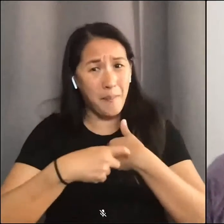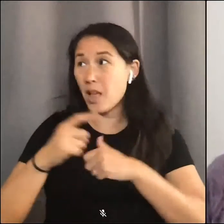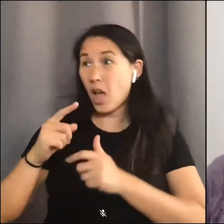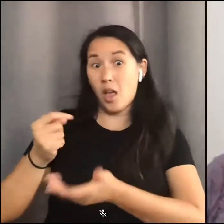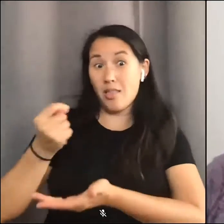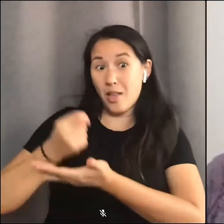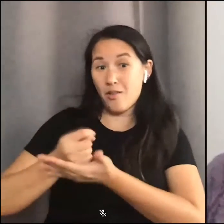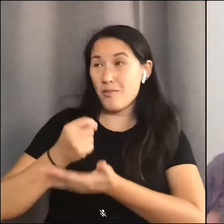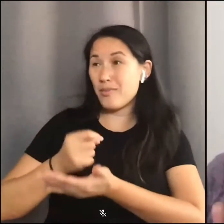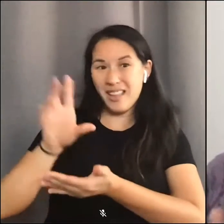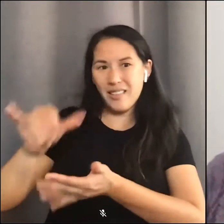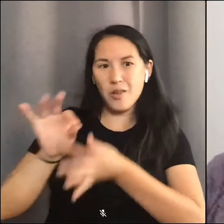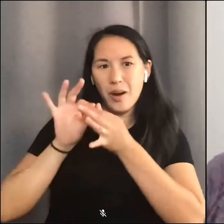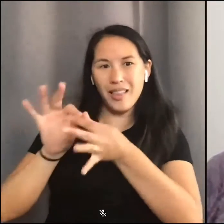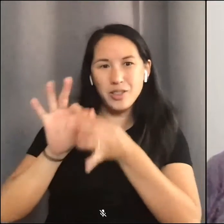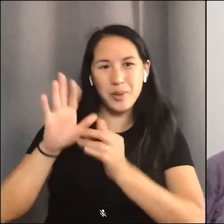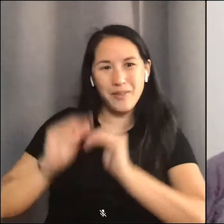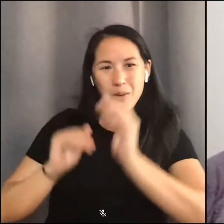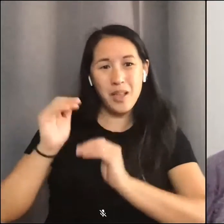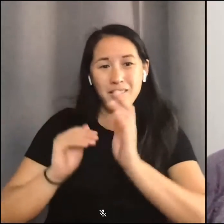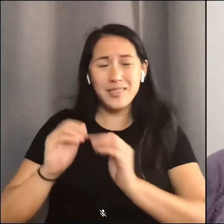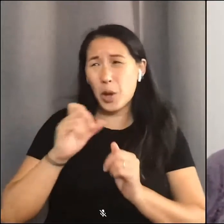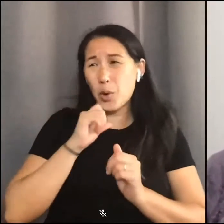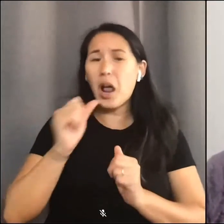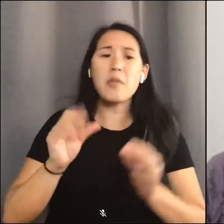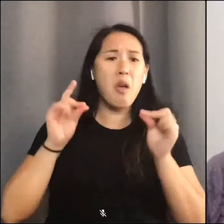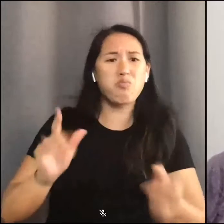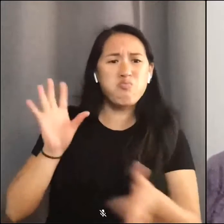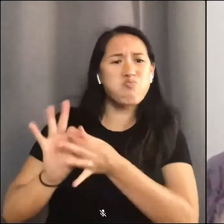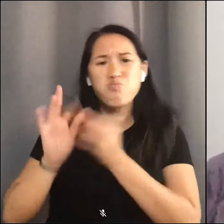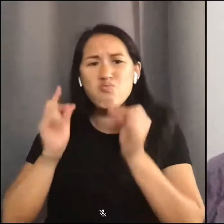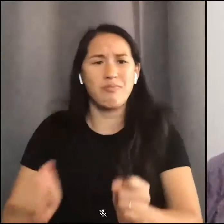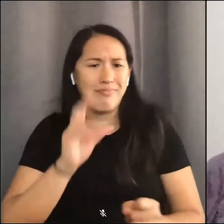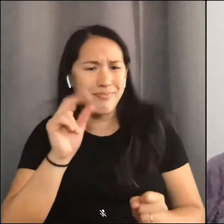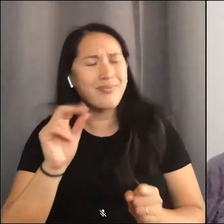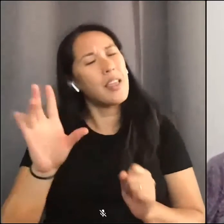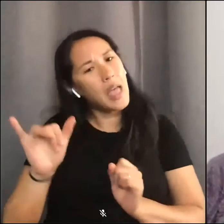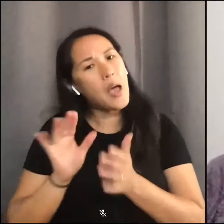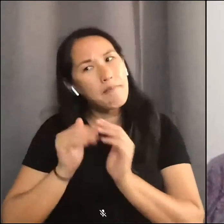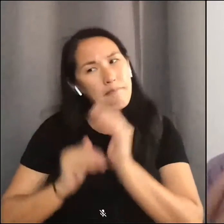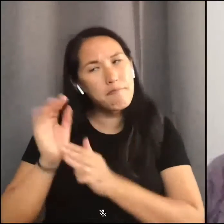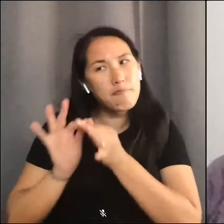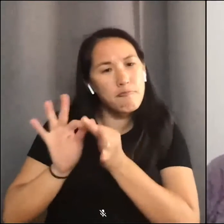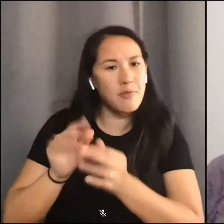um so don't don't be too stressed on yourself um a gratitude practice uh beginning of the day